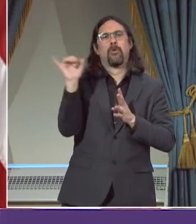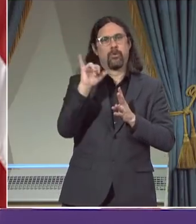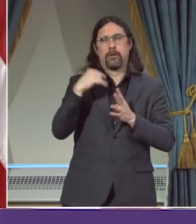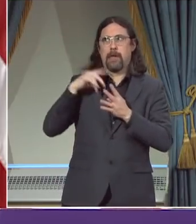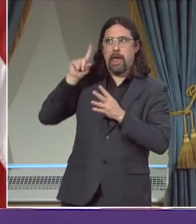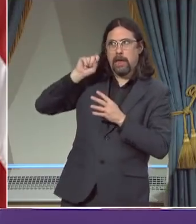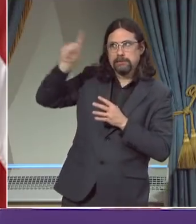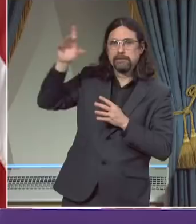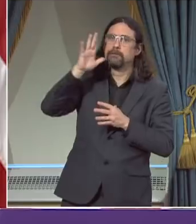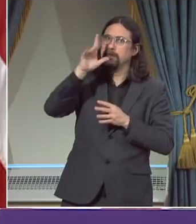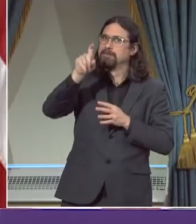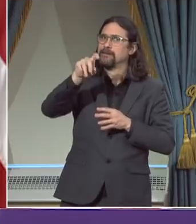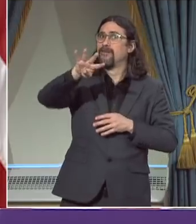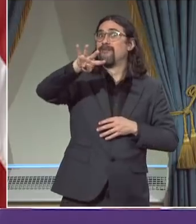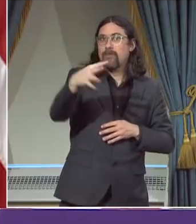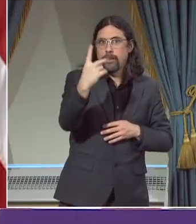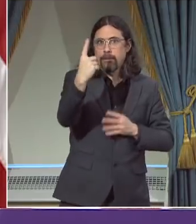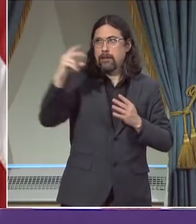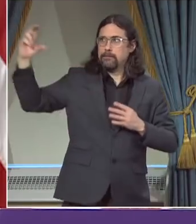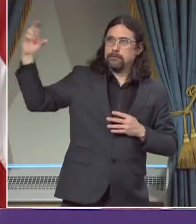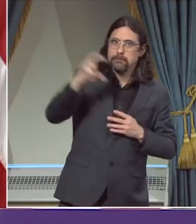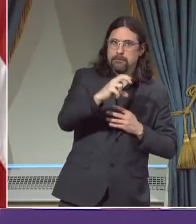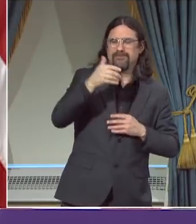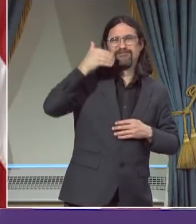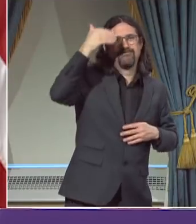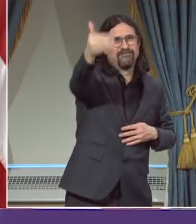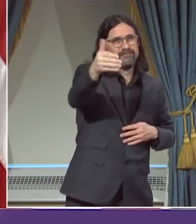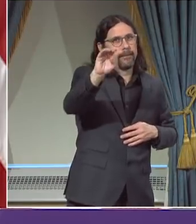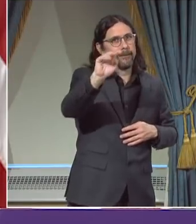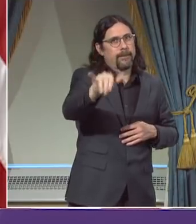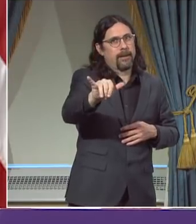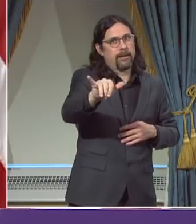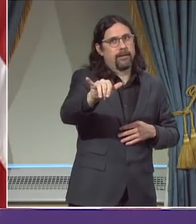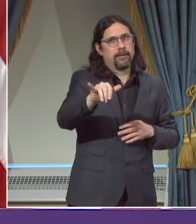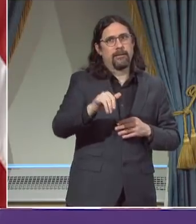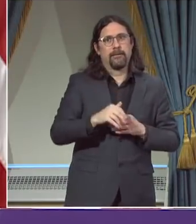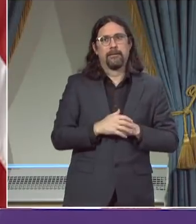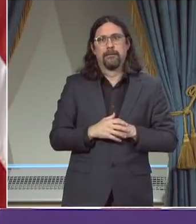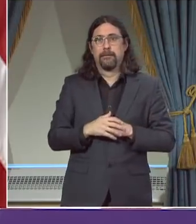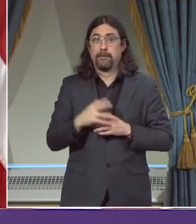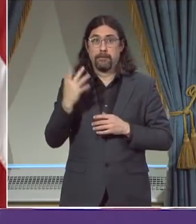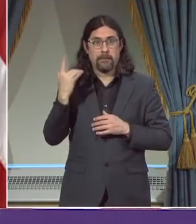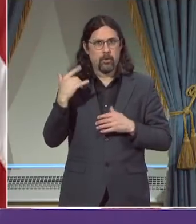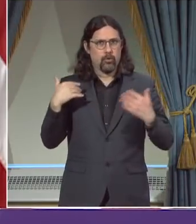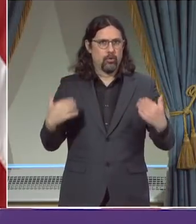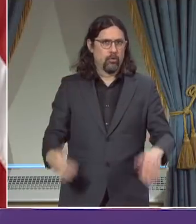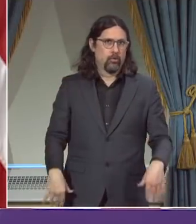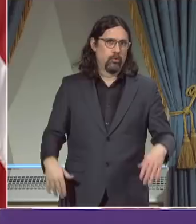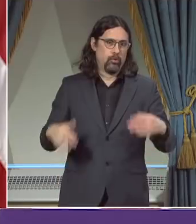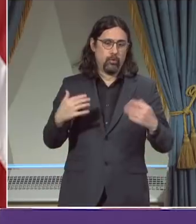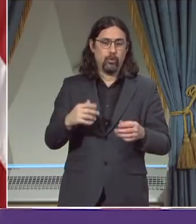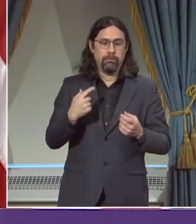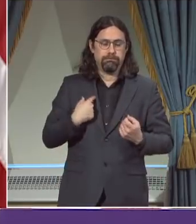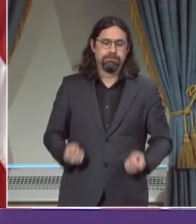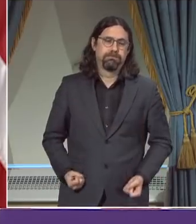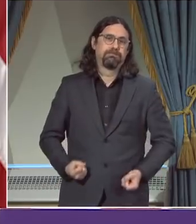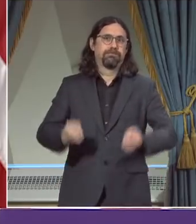STATE GIVEN THE VAST NEW EXPENSES THAT WE ARE